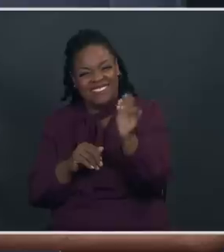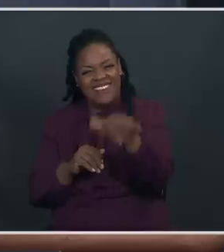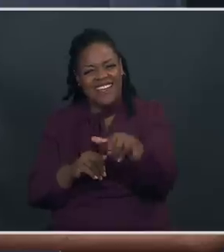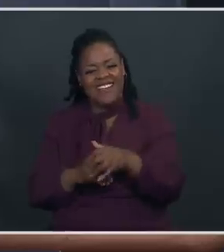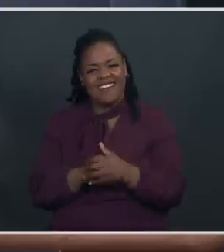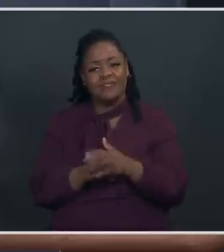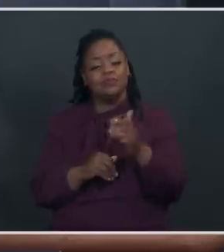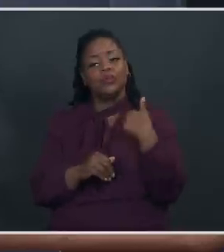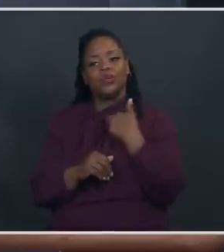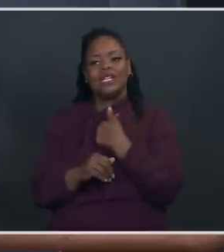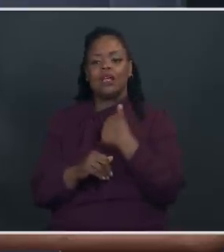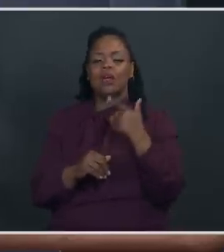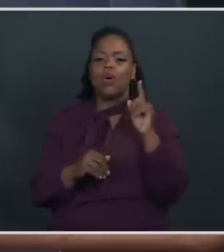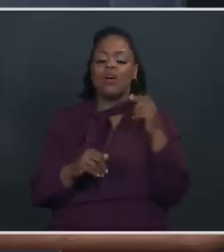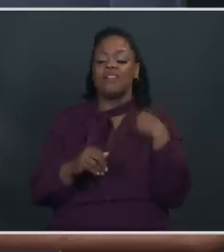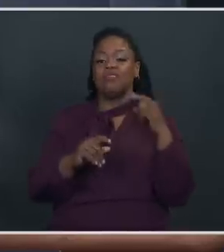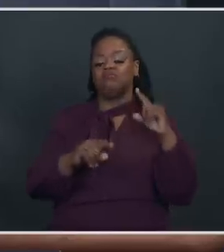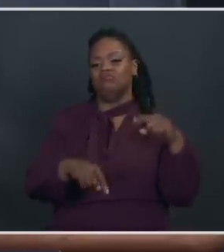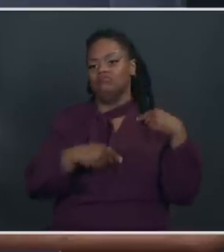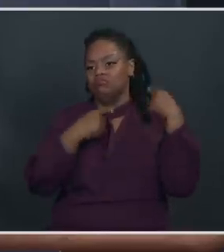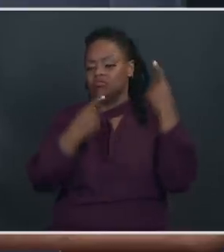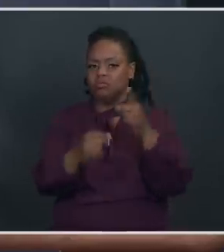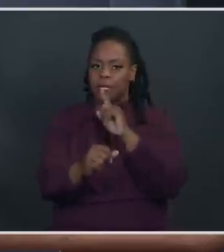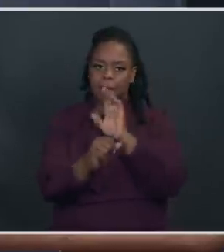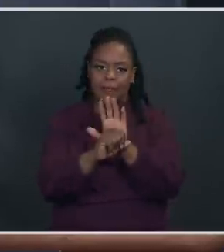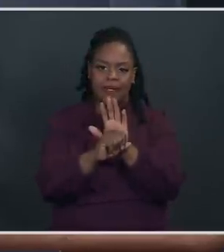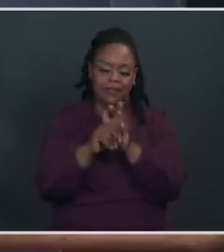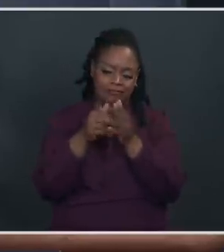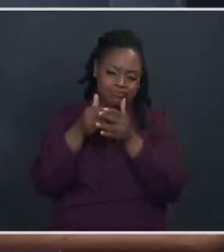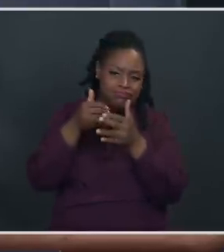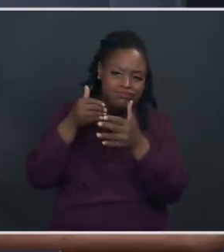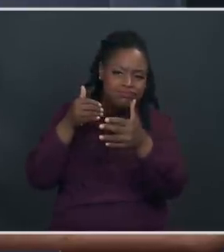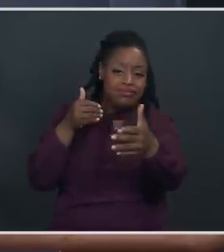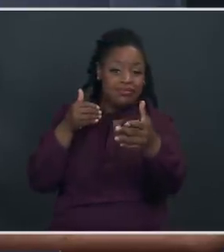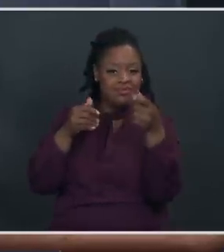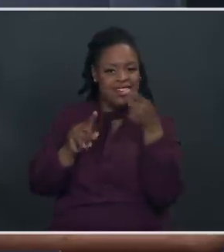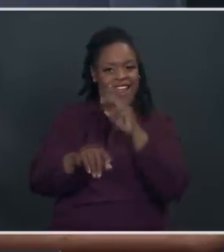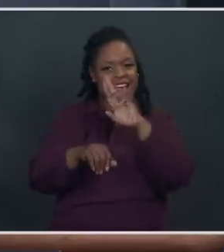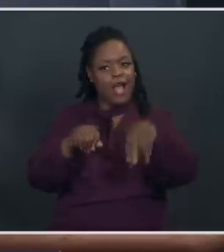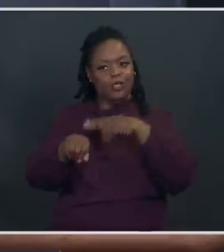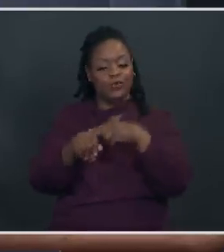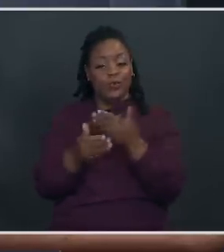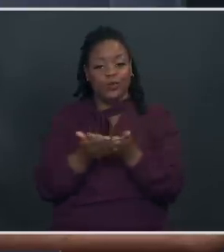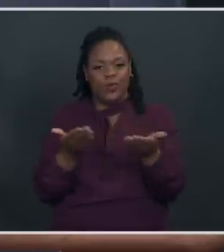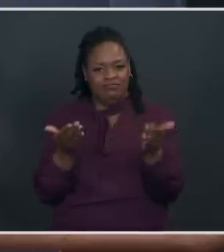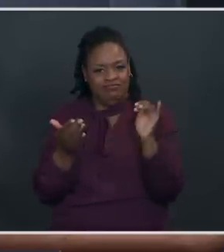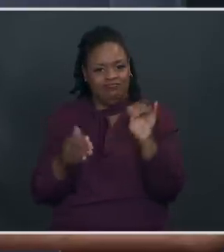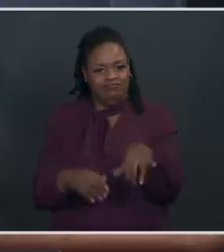to leverage our vast natural resources to contribute to our clean energy future.